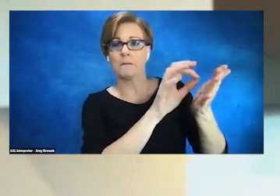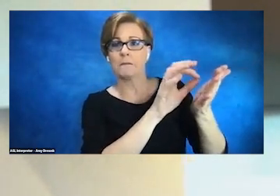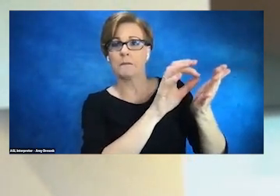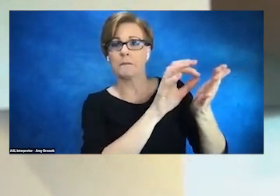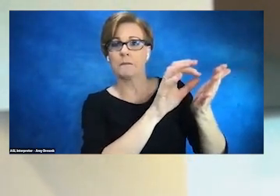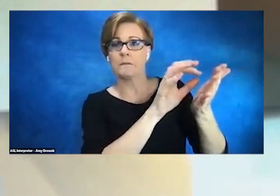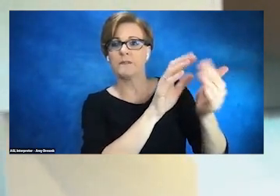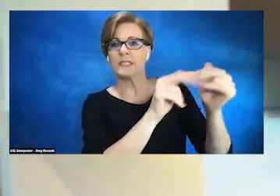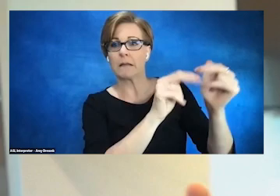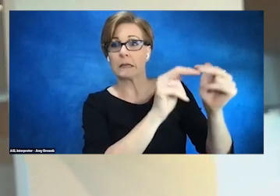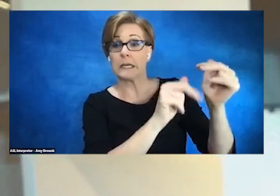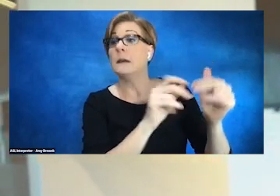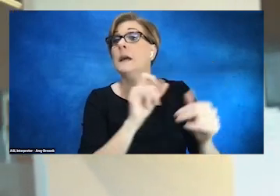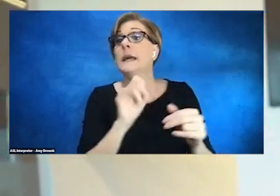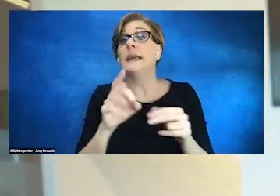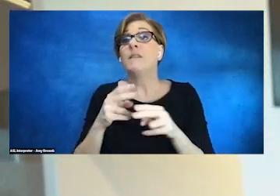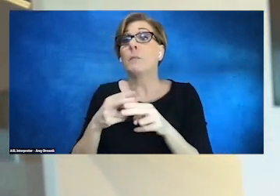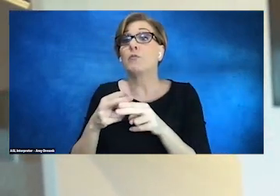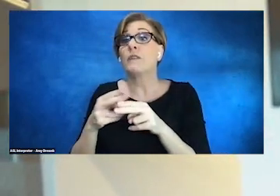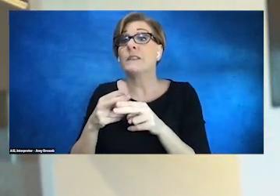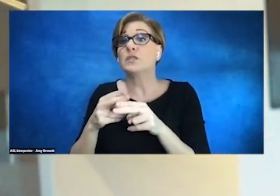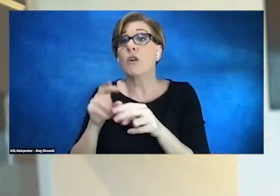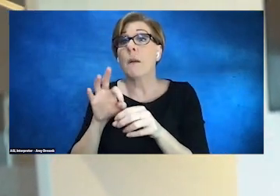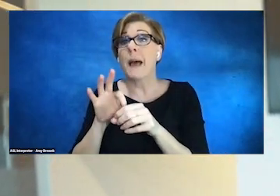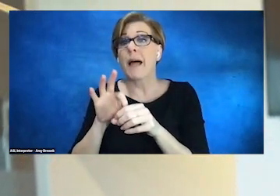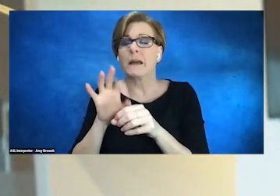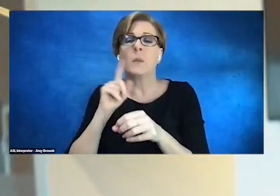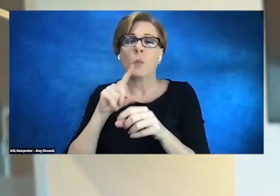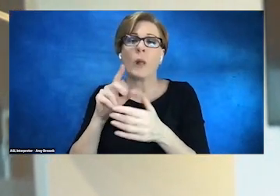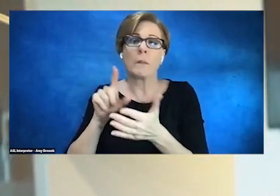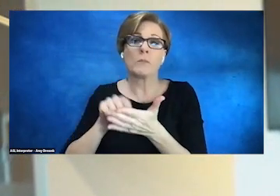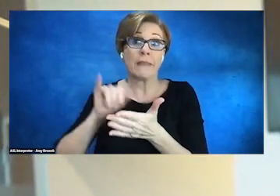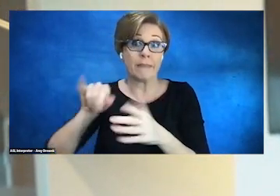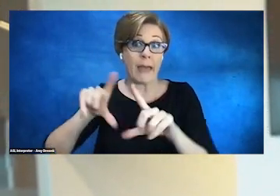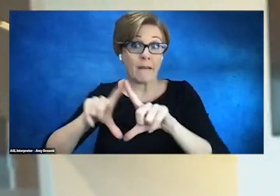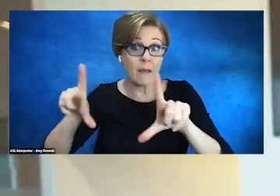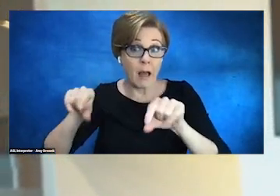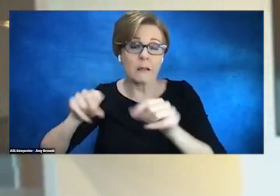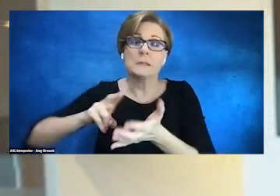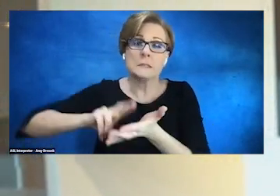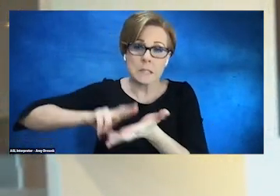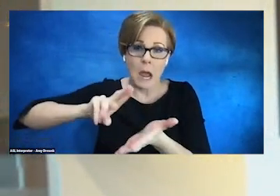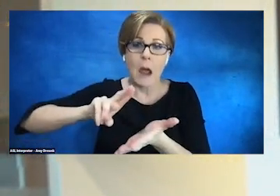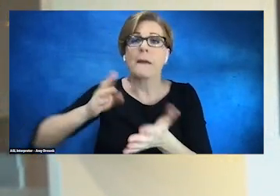provisional ballot we'd print that provisional ballot affidavit envelope the voter then would